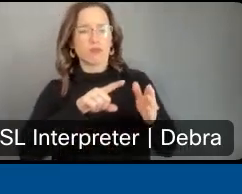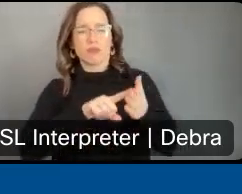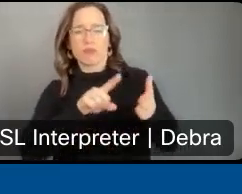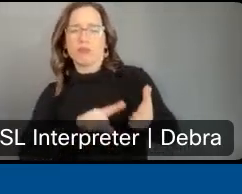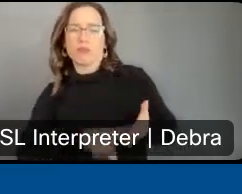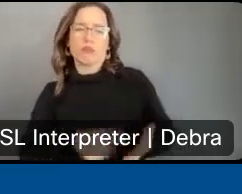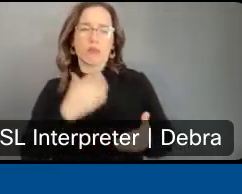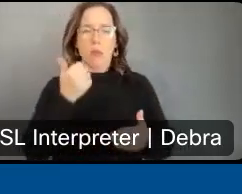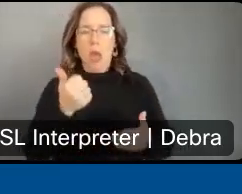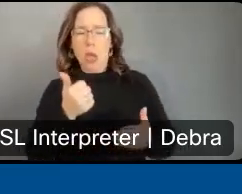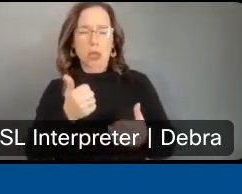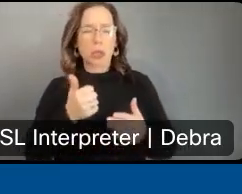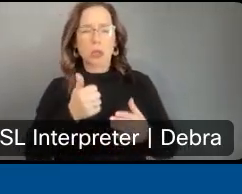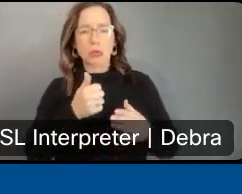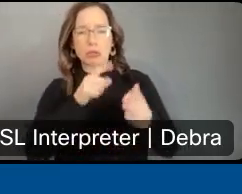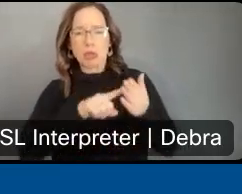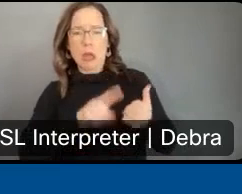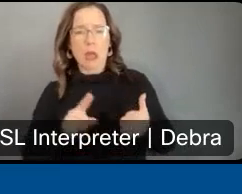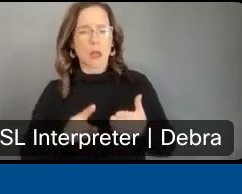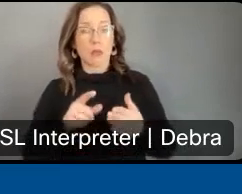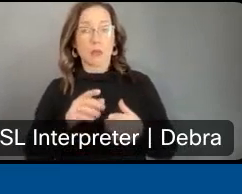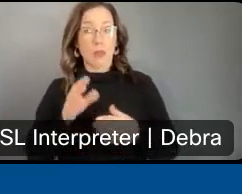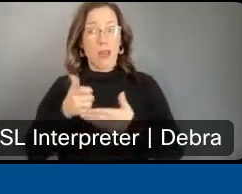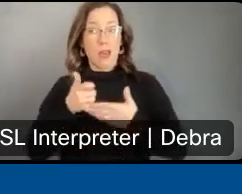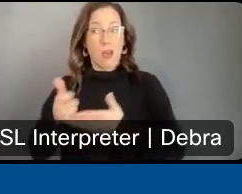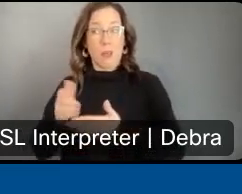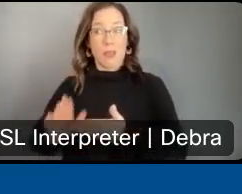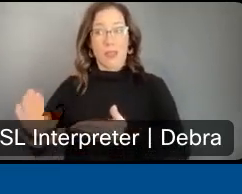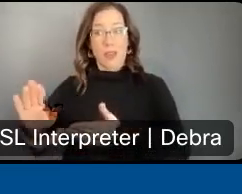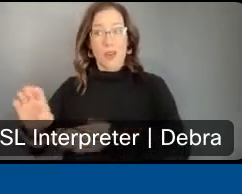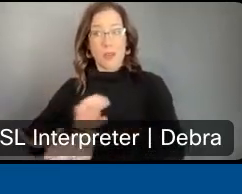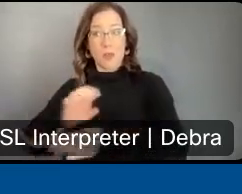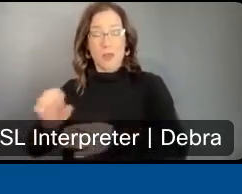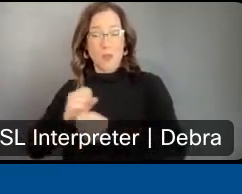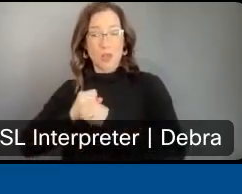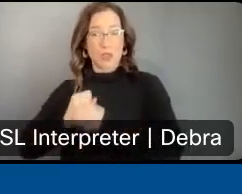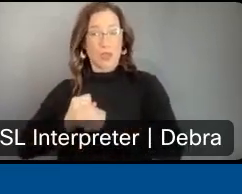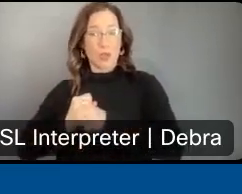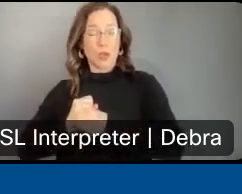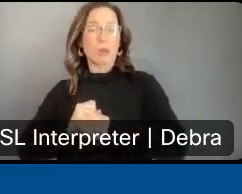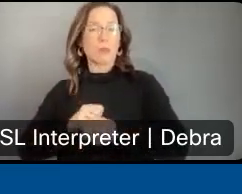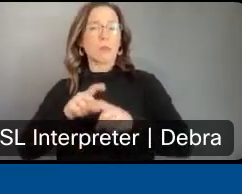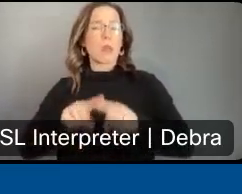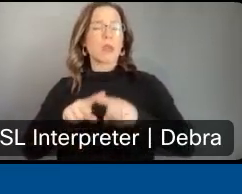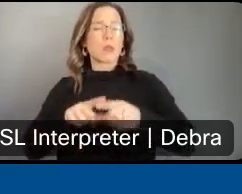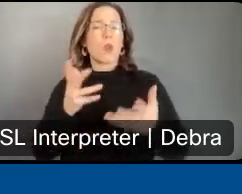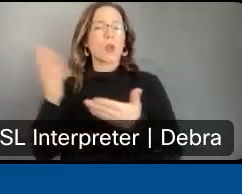diligence in helping their enterprises be more secure based on what you're bringing into the enterprise.